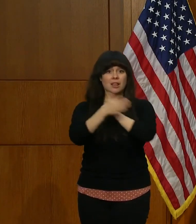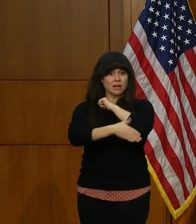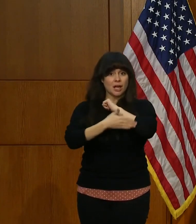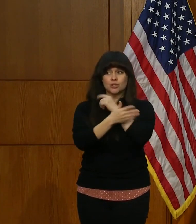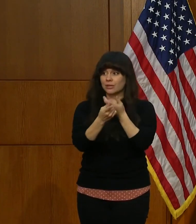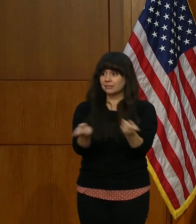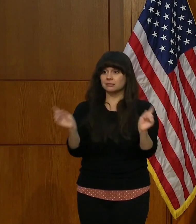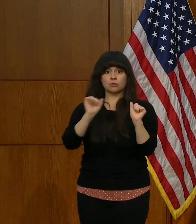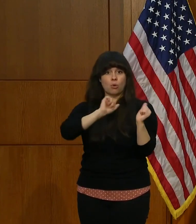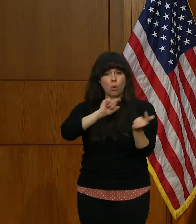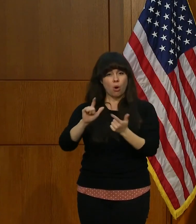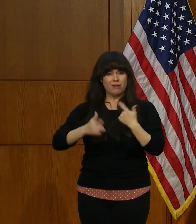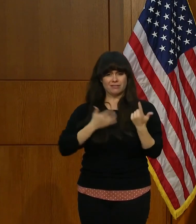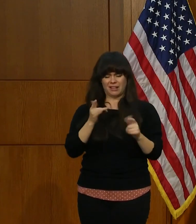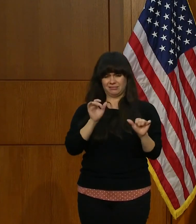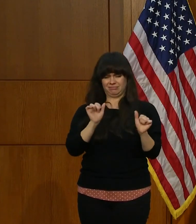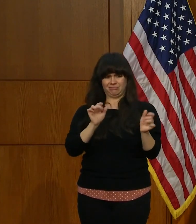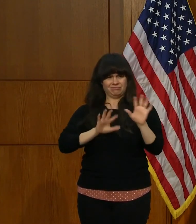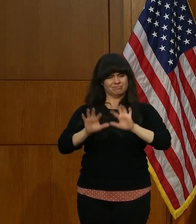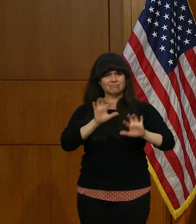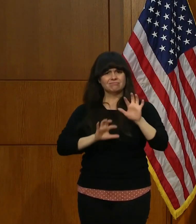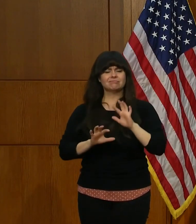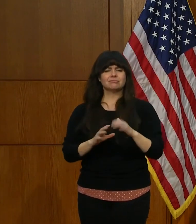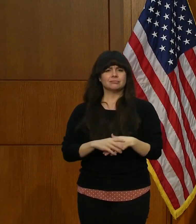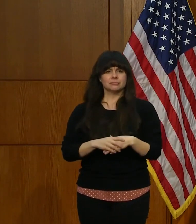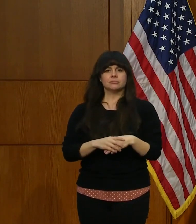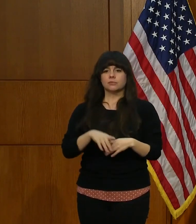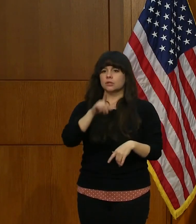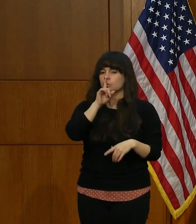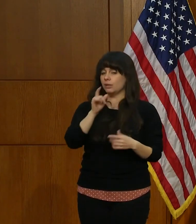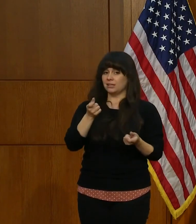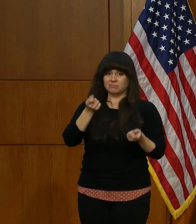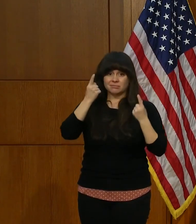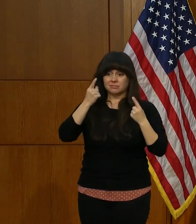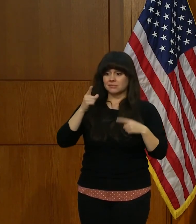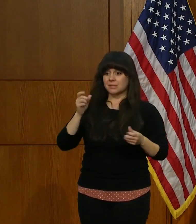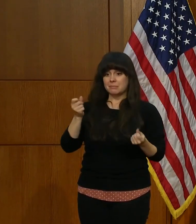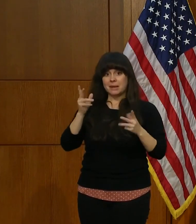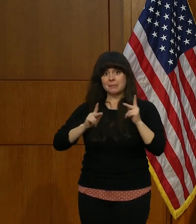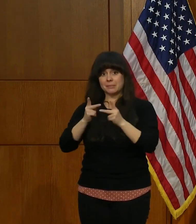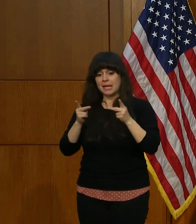SITUATION EVEN MORE CONFUSING ACROSS THE ENTIRE COUNTRY. SO